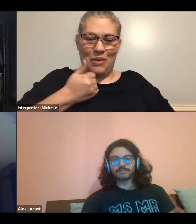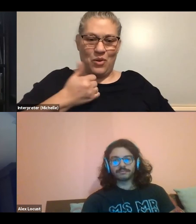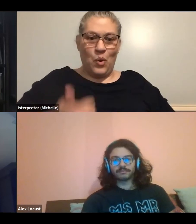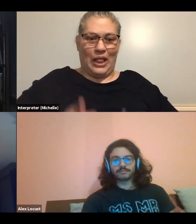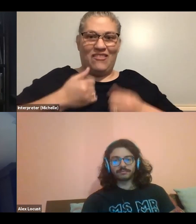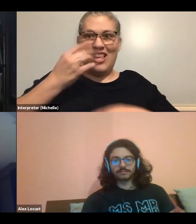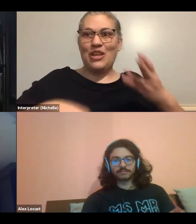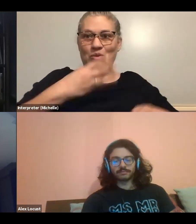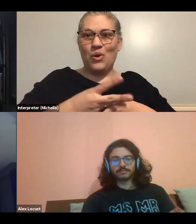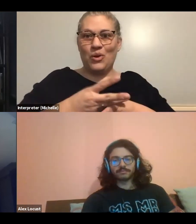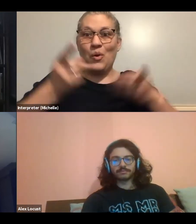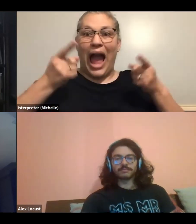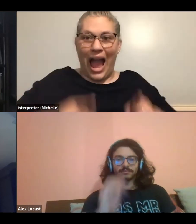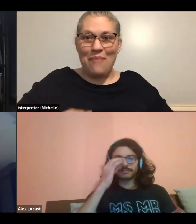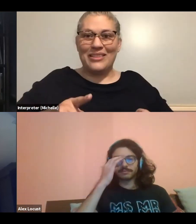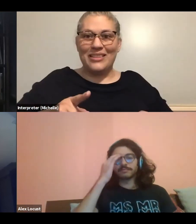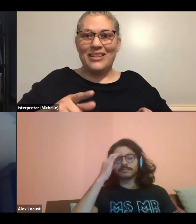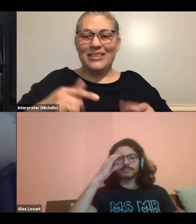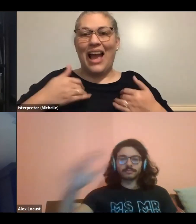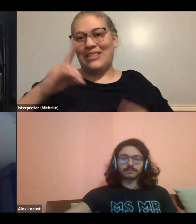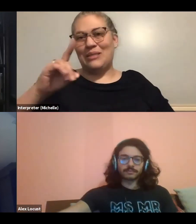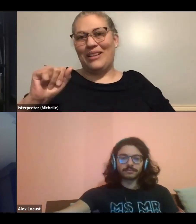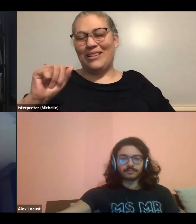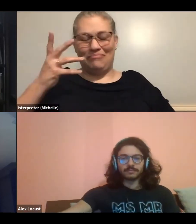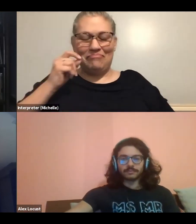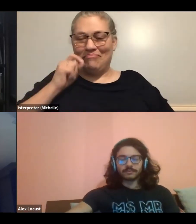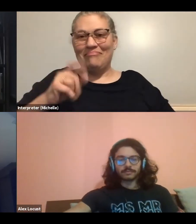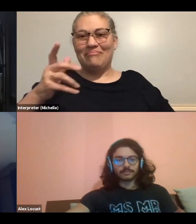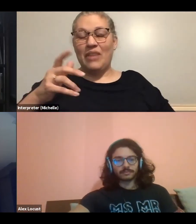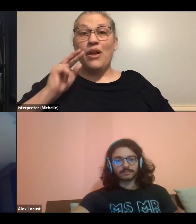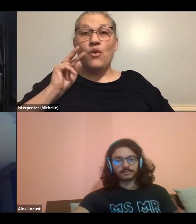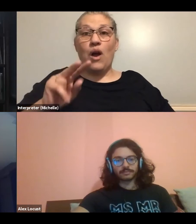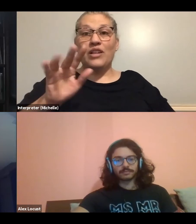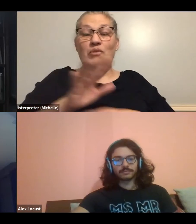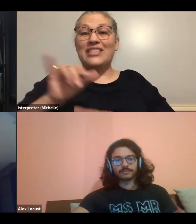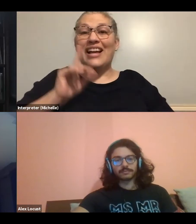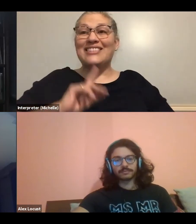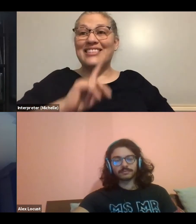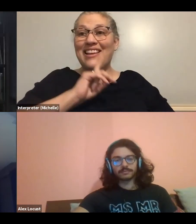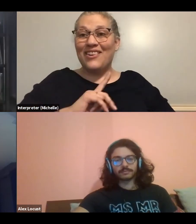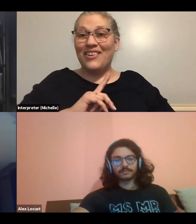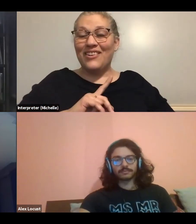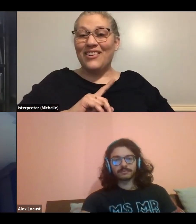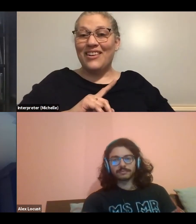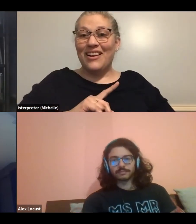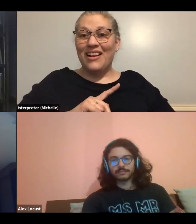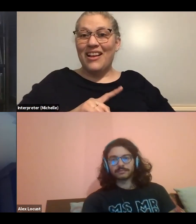Matthew Alaniz: who happens to be who happens to be disabled and we watch movies, like Single that got exploited out that's a that's so refreshing to see someone.